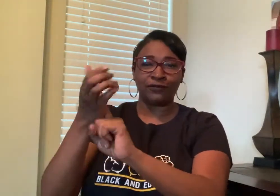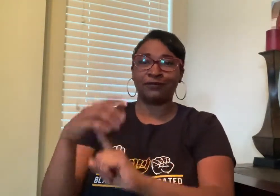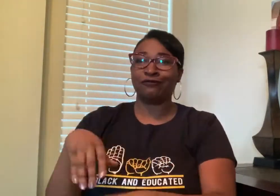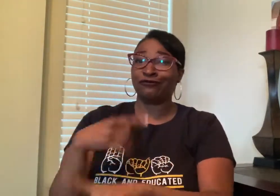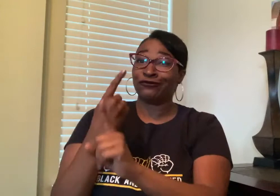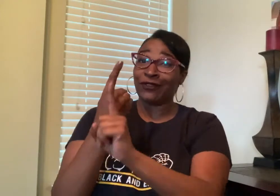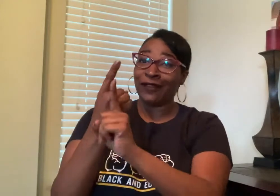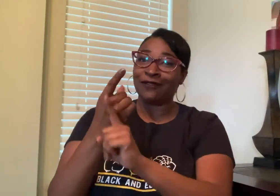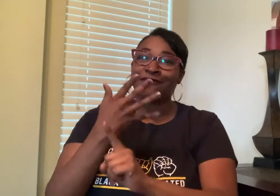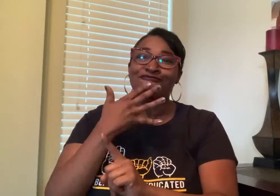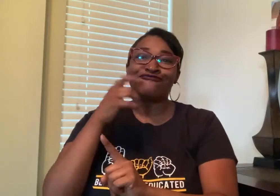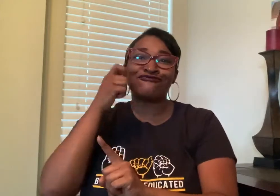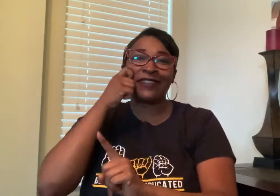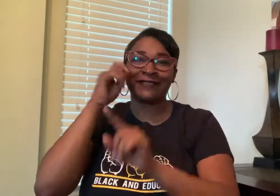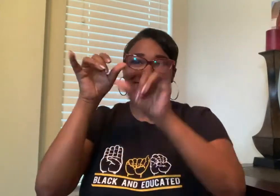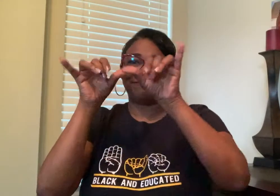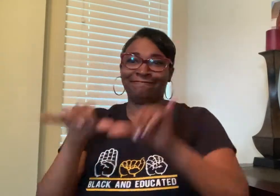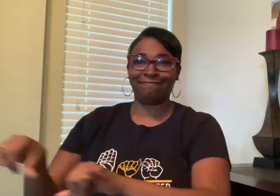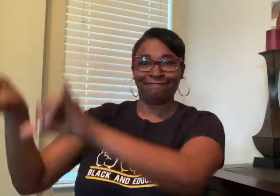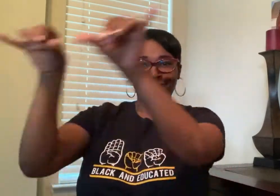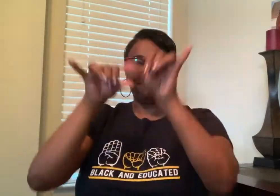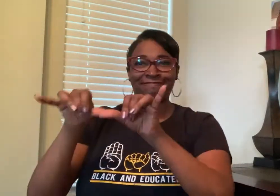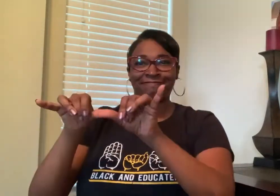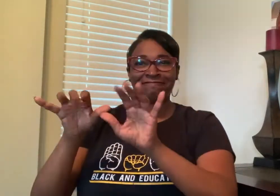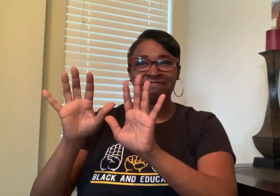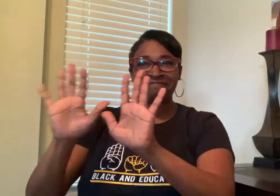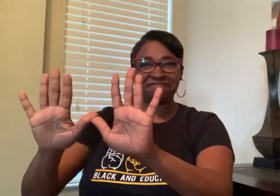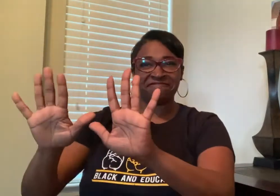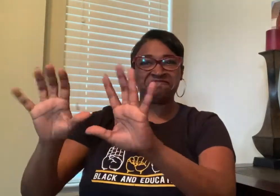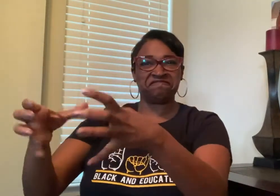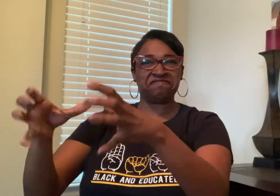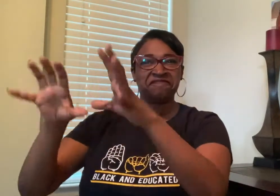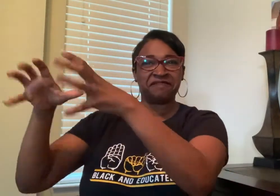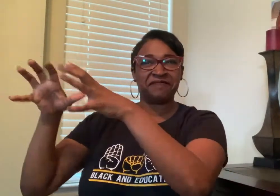Most countries are monocultural and homogenous in race.